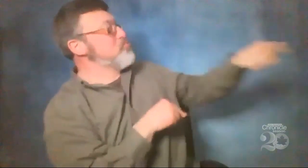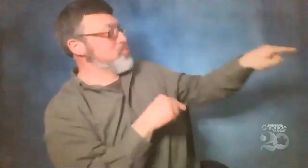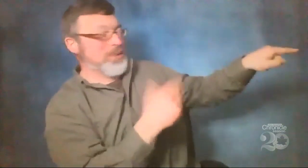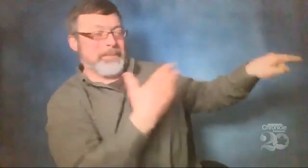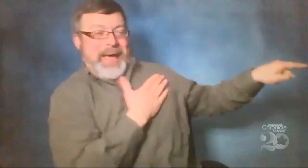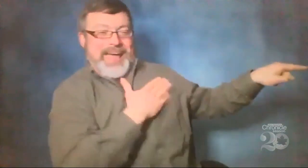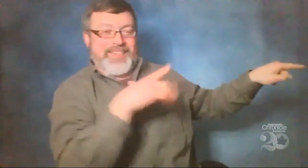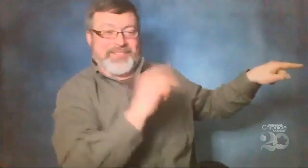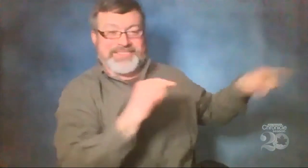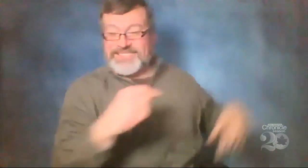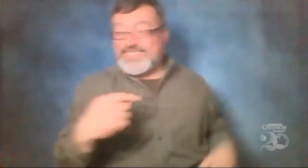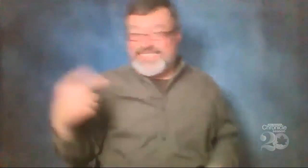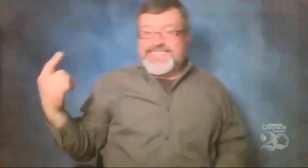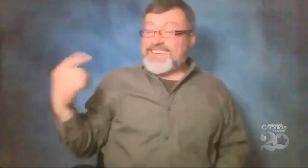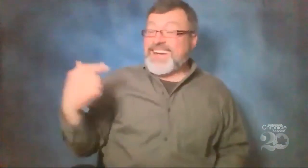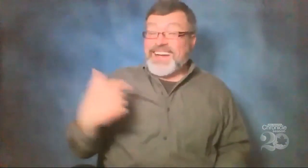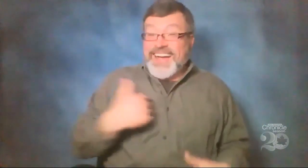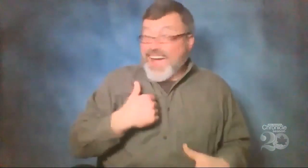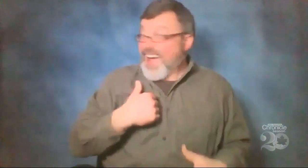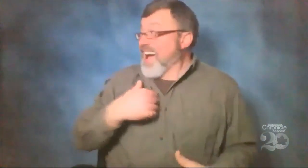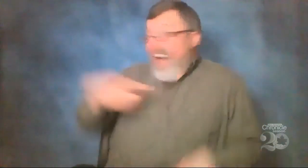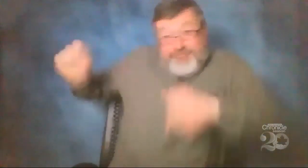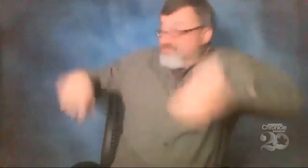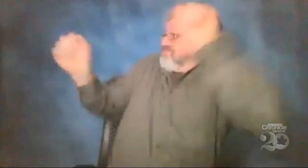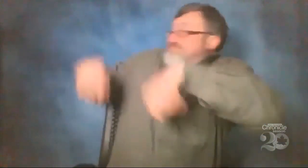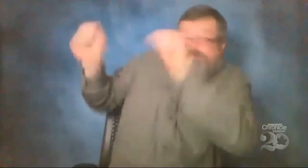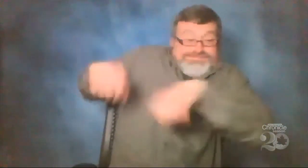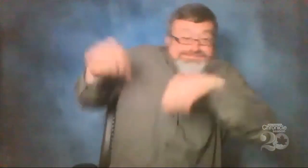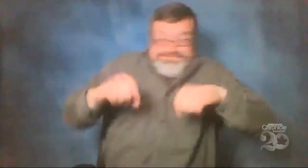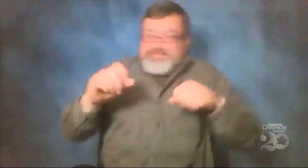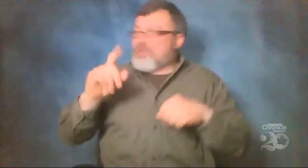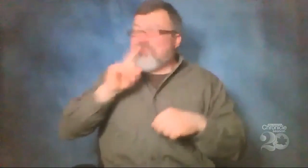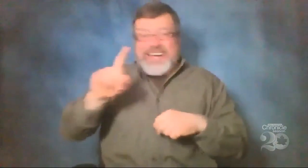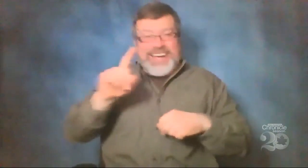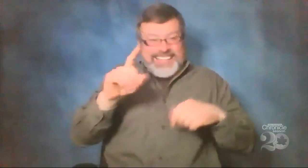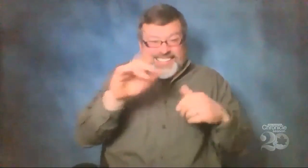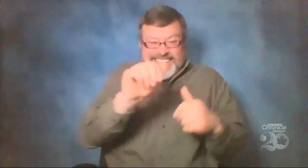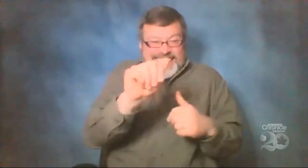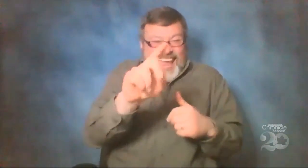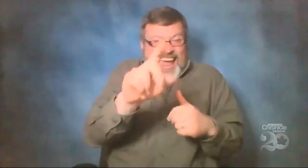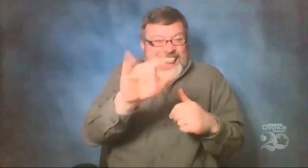PUBLICLY JOKED ABOUT MAKING HIM HIS NUMBER 2.